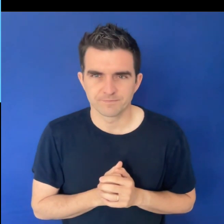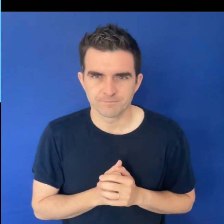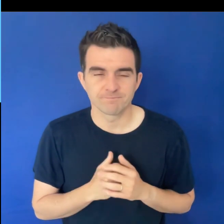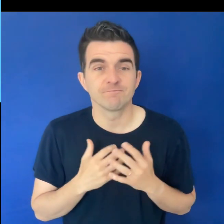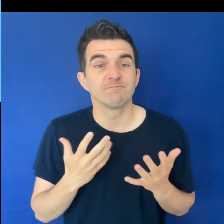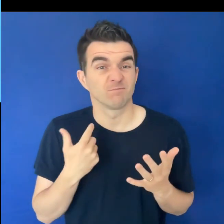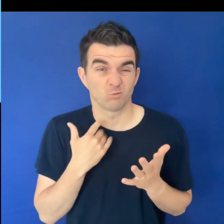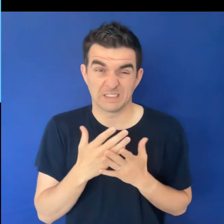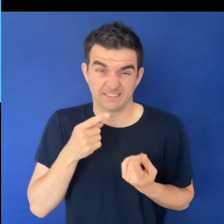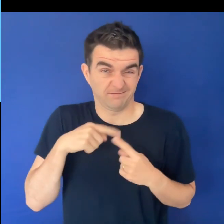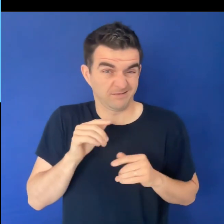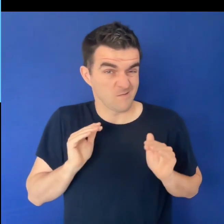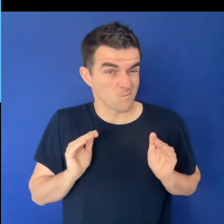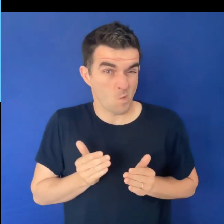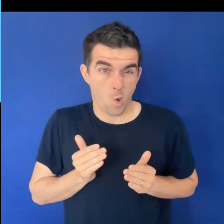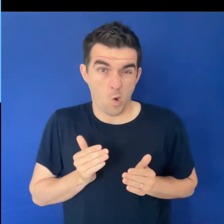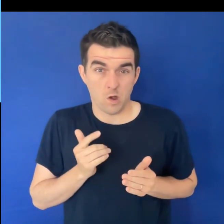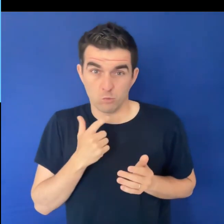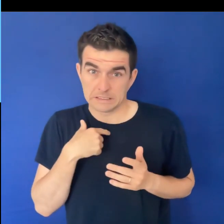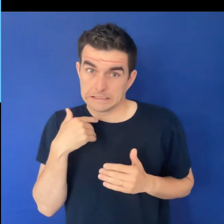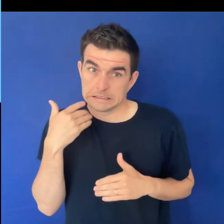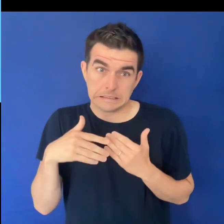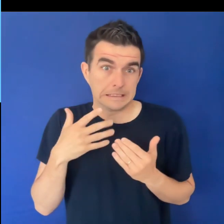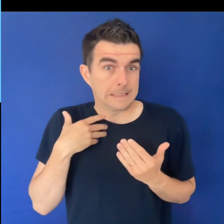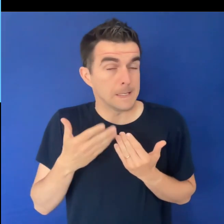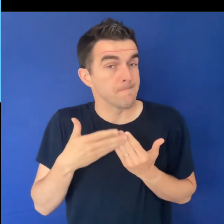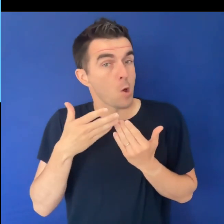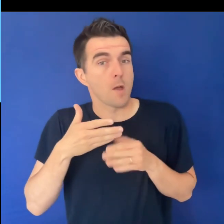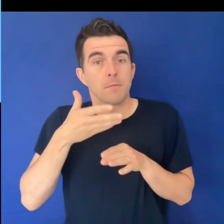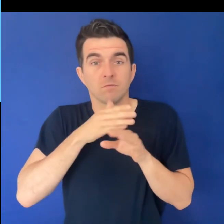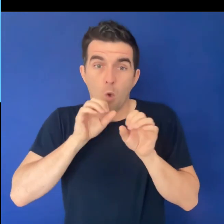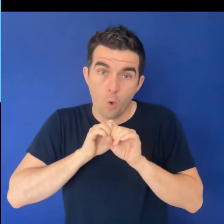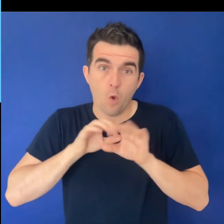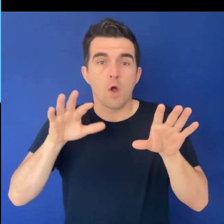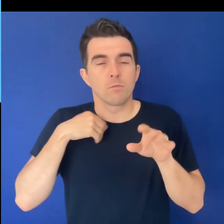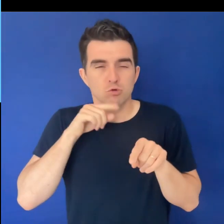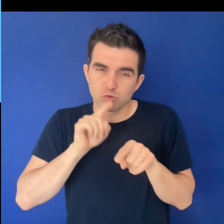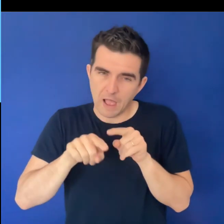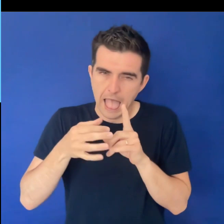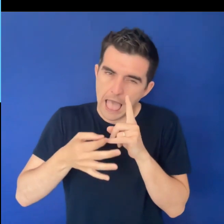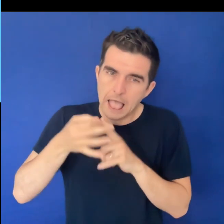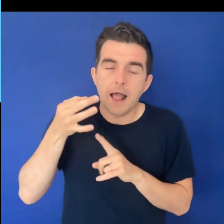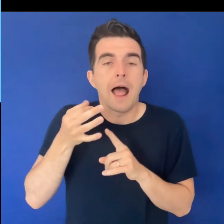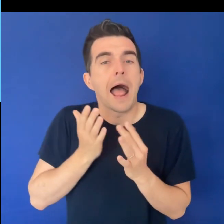We are a small team, and we have a lot more to do before release. We’re working on accessibility